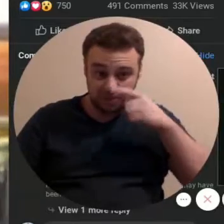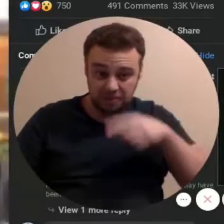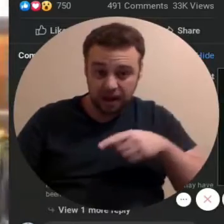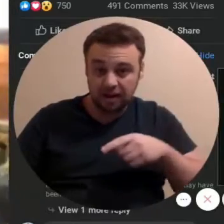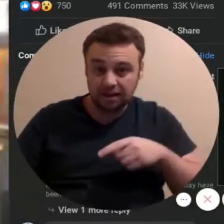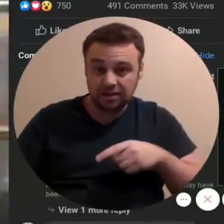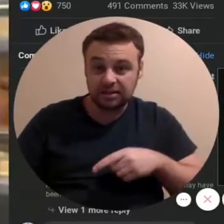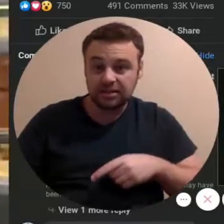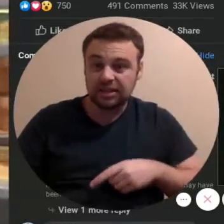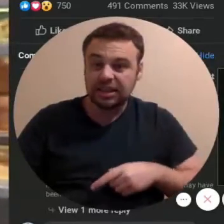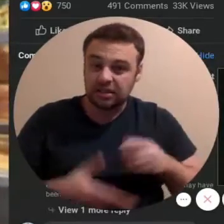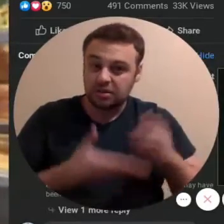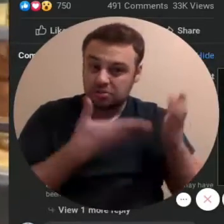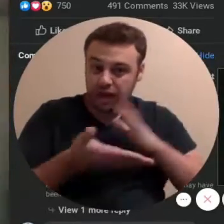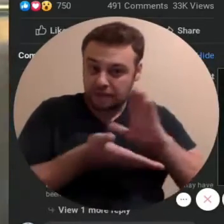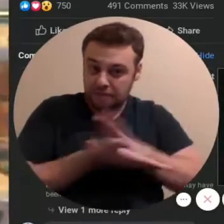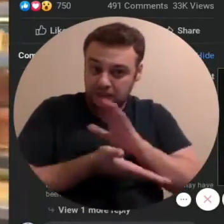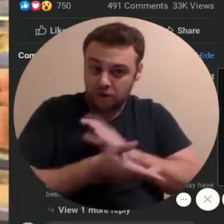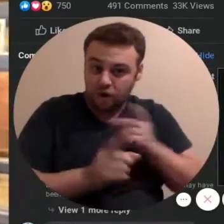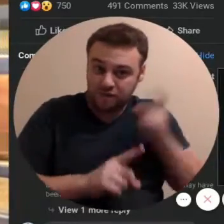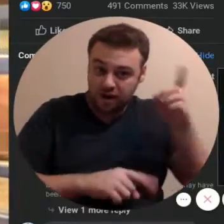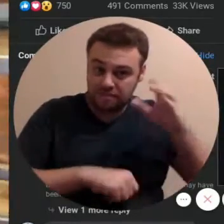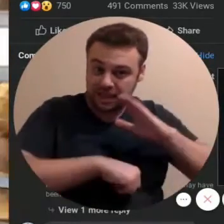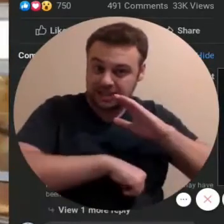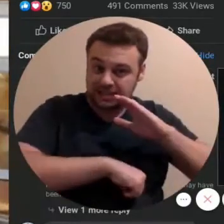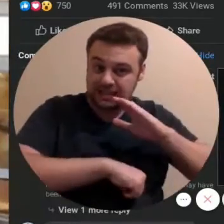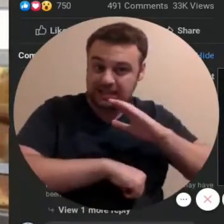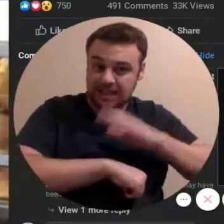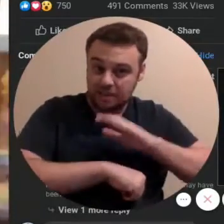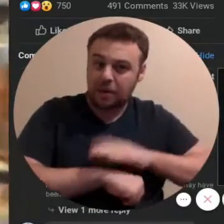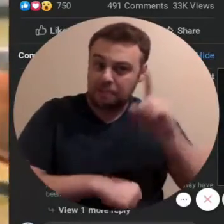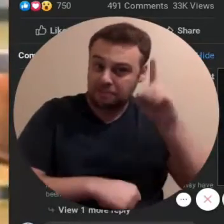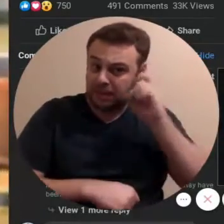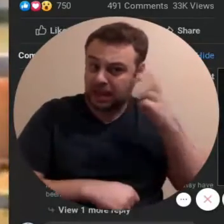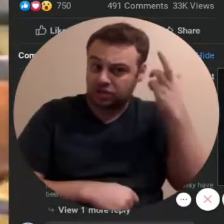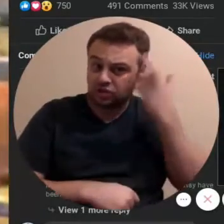table in there? Because I do like- I feel like- I don't know about your kids, but I